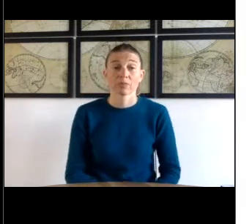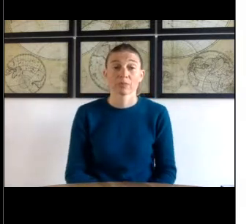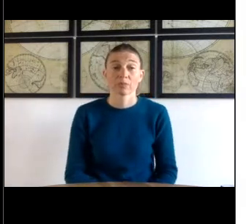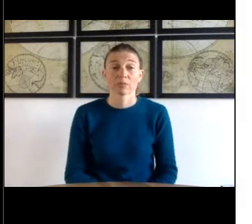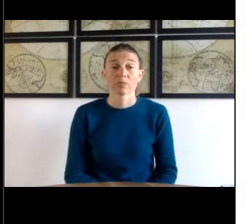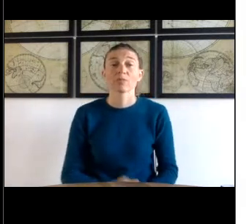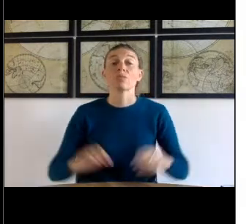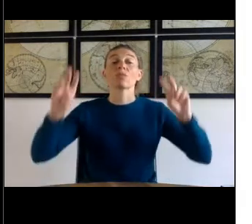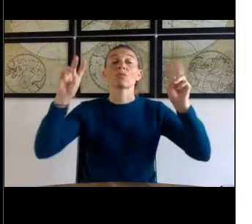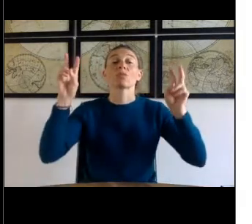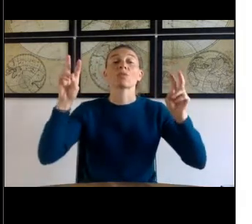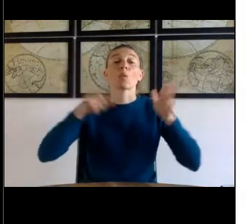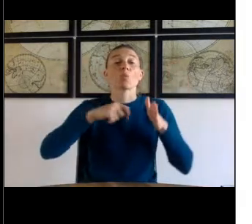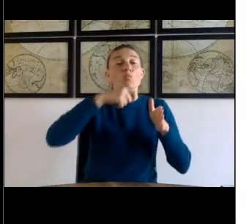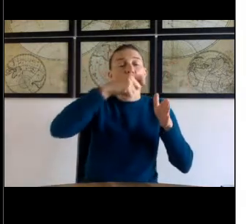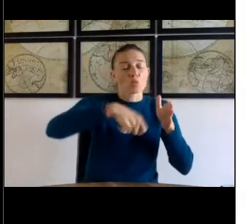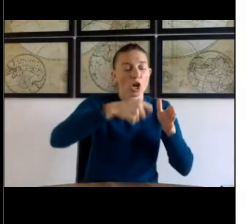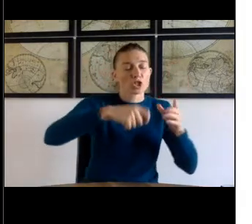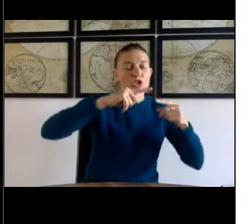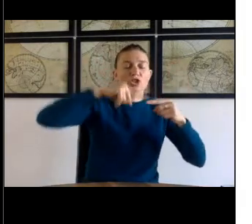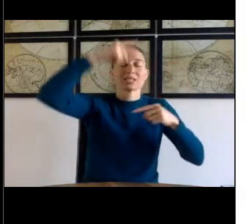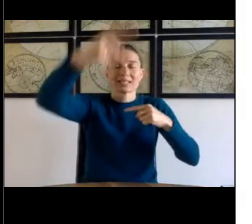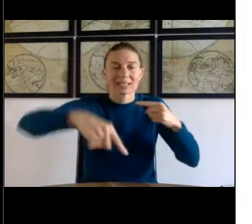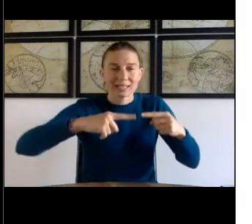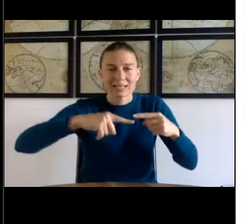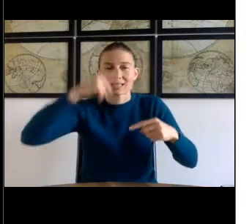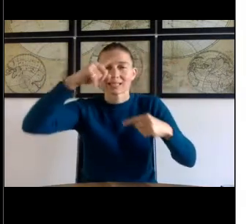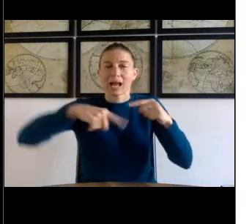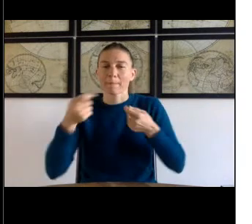with a particular focus in inclusive practices.